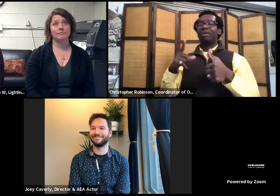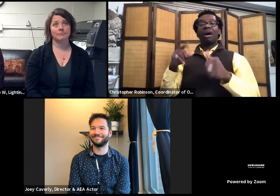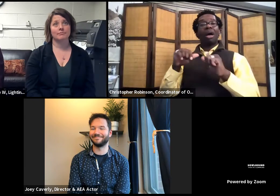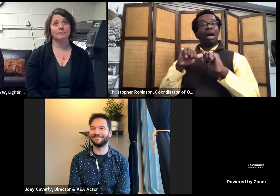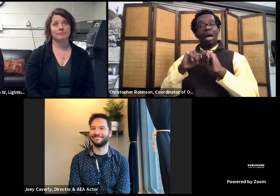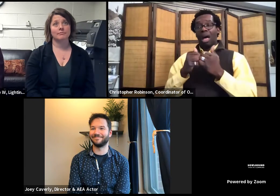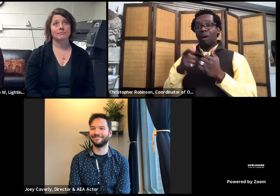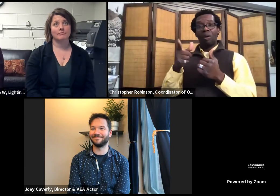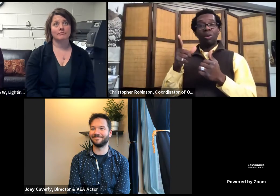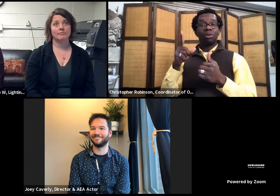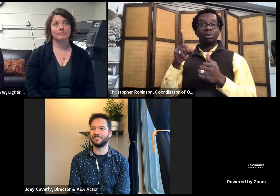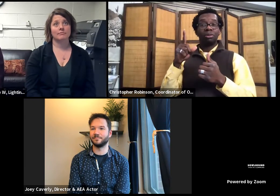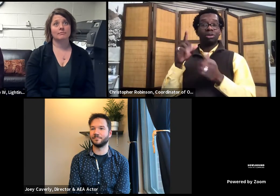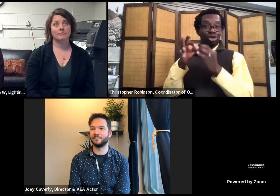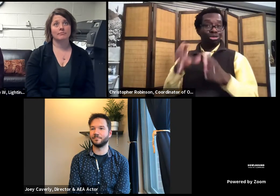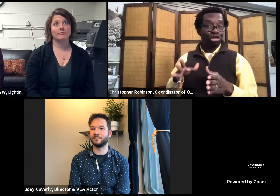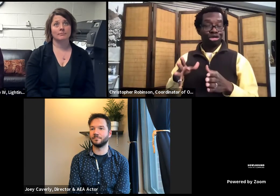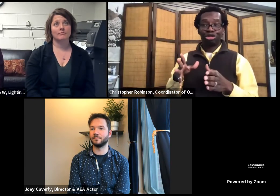So sometimes by getting the full worth out of it.